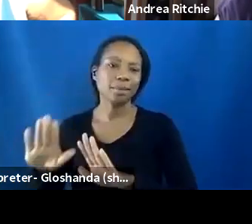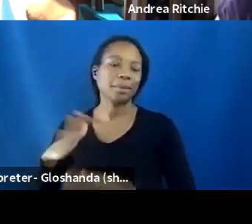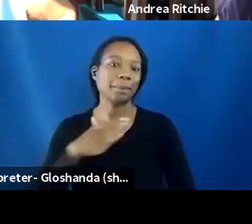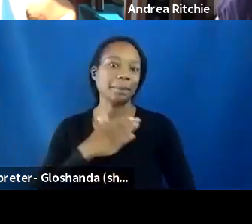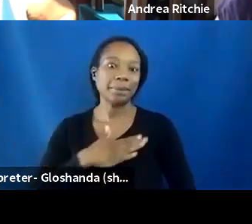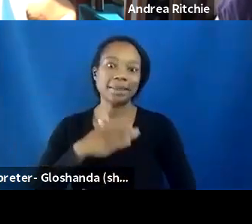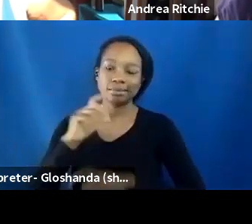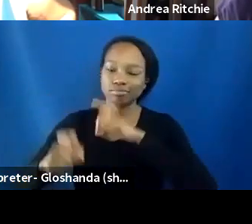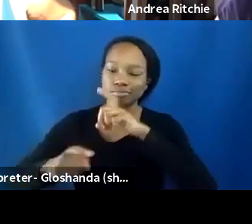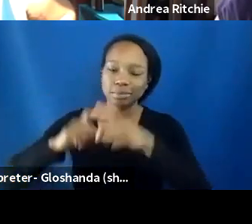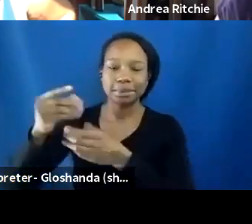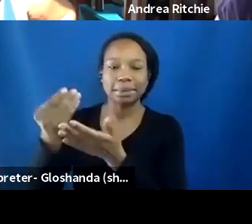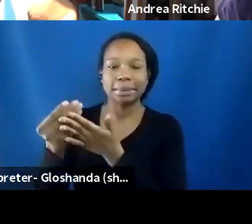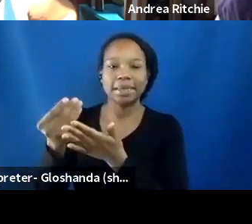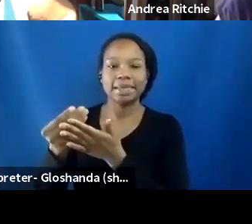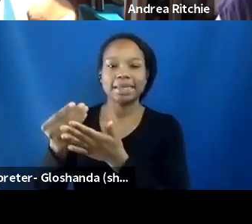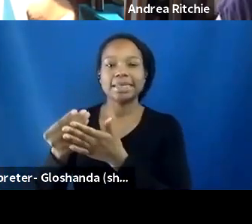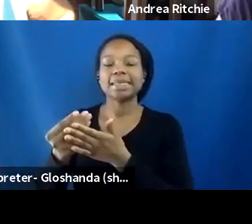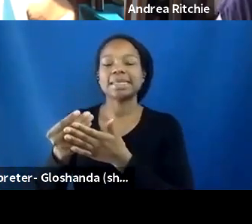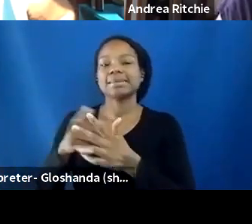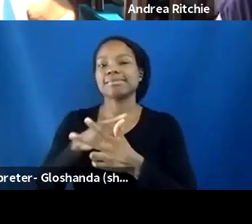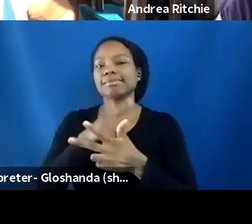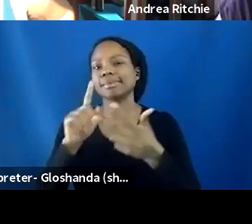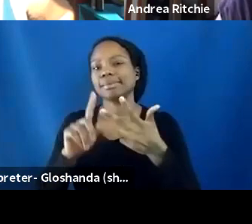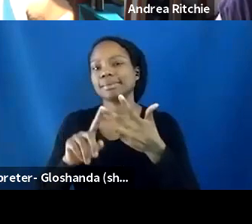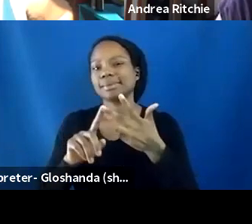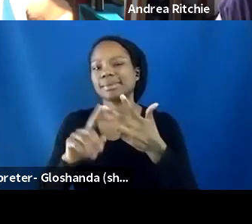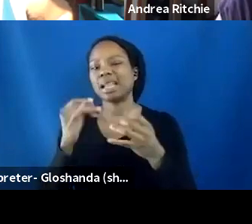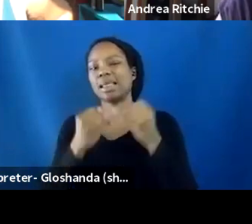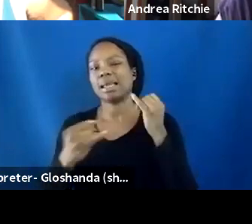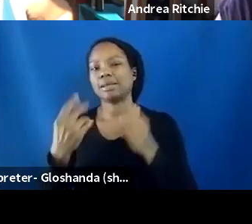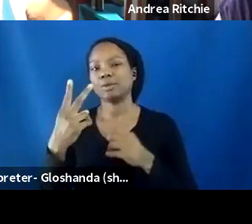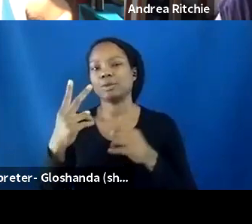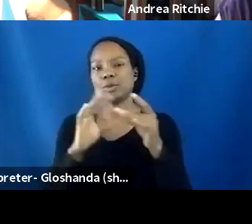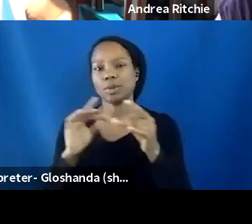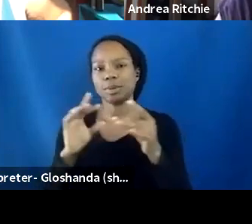And then the last two things I'll say, make a safety plan,